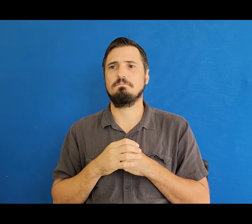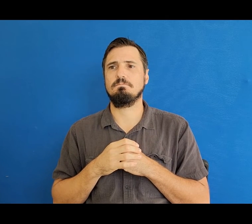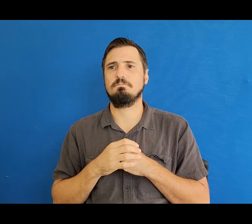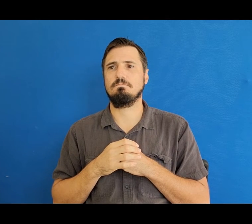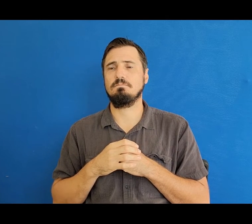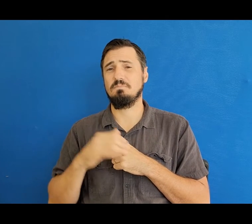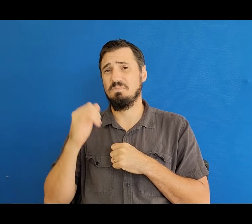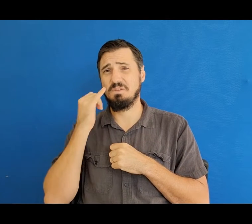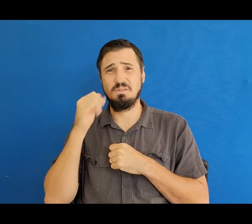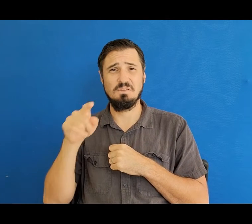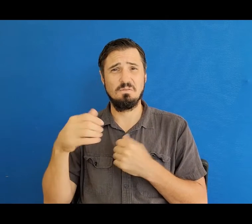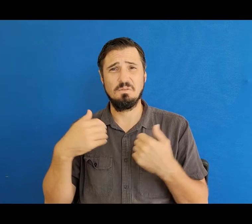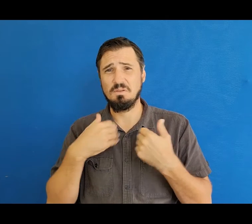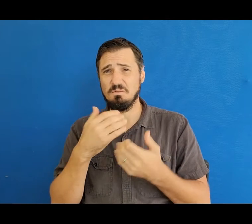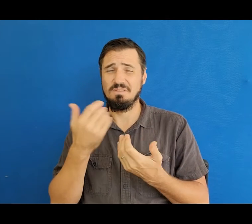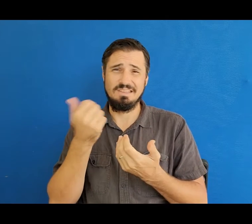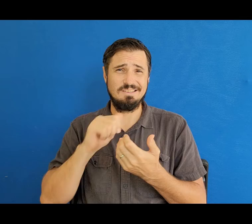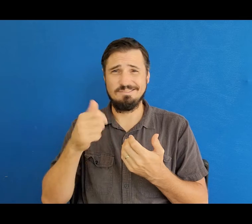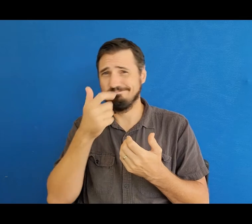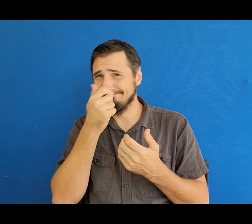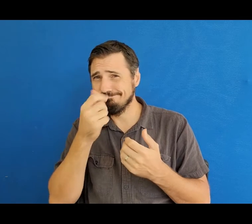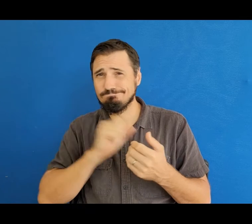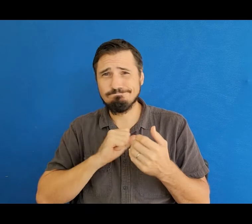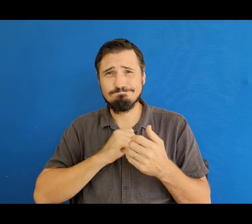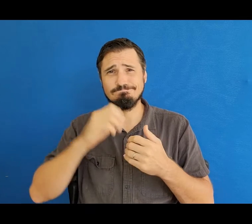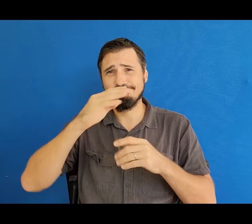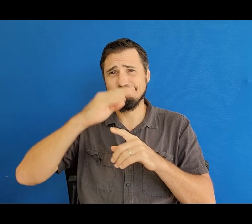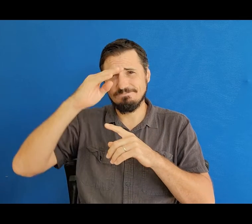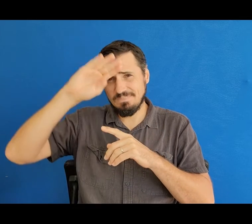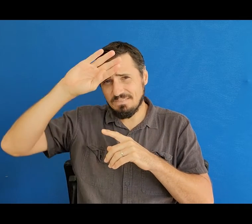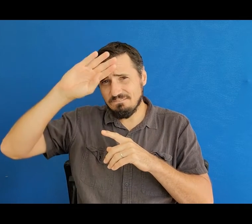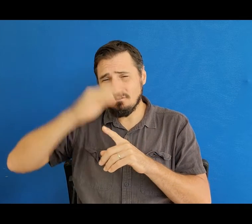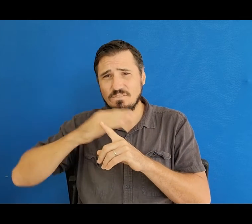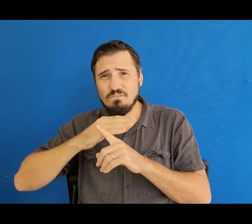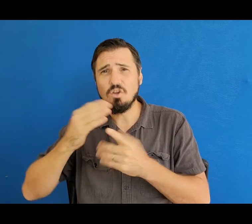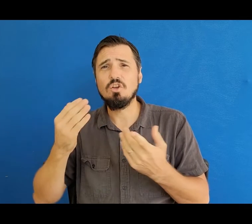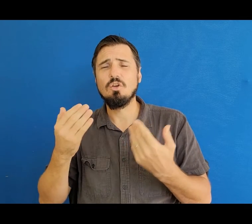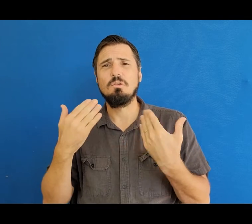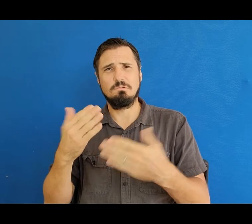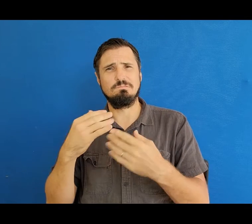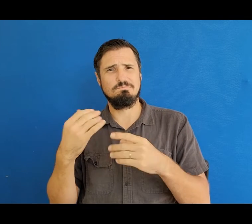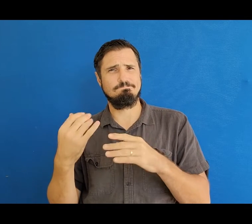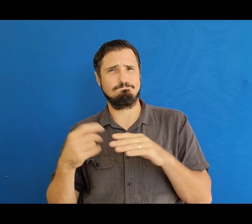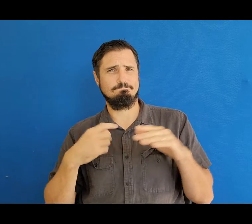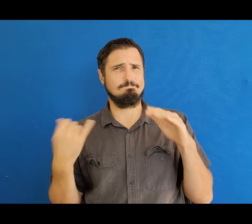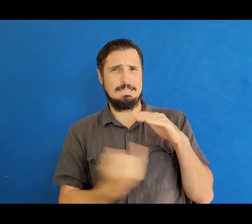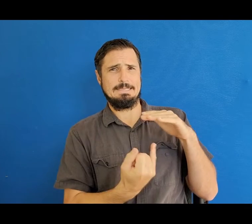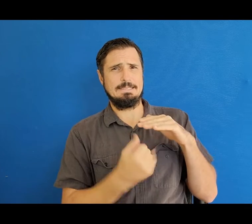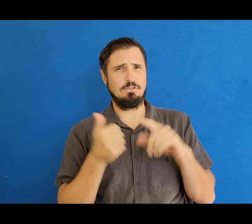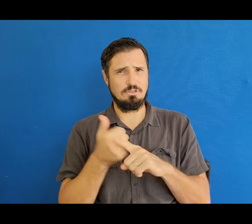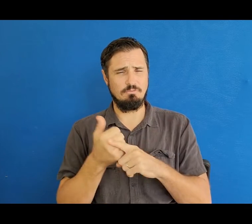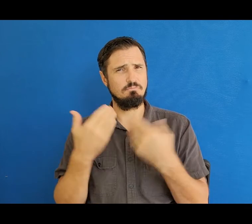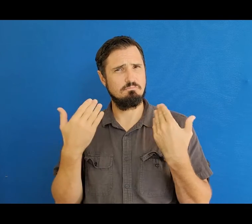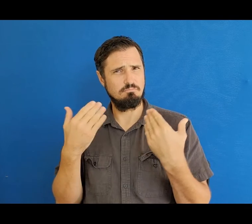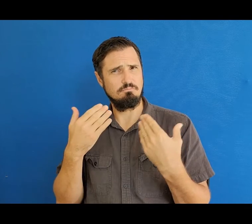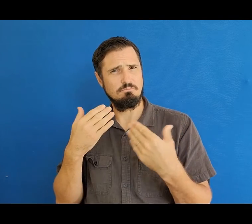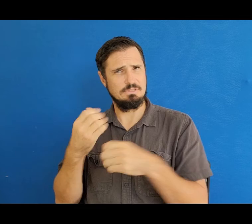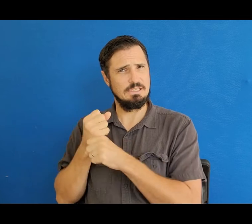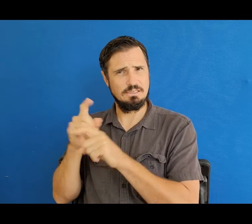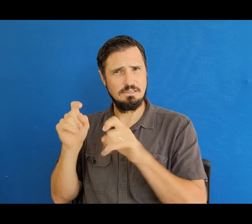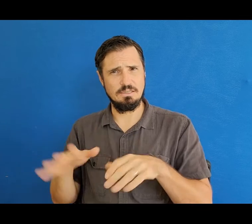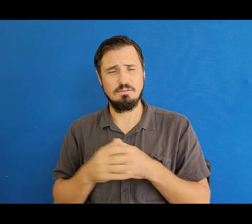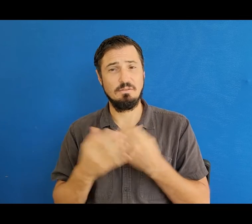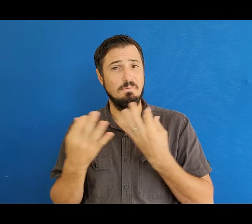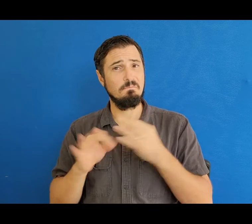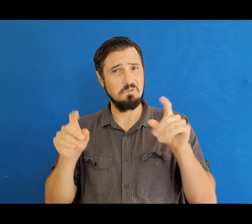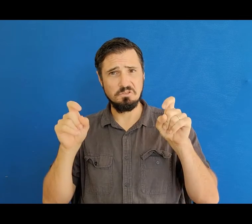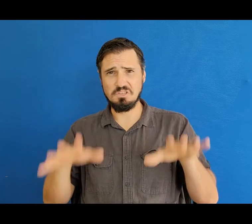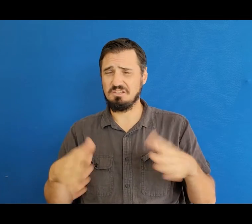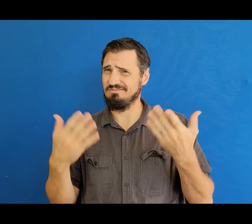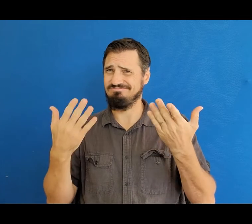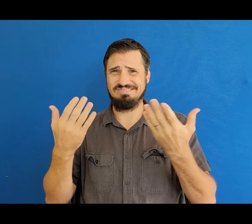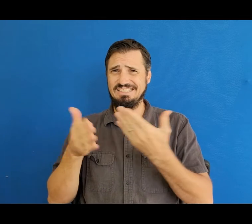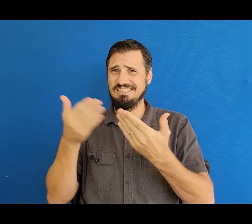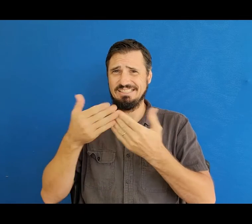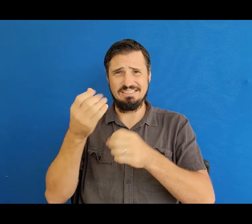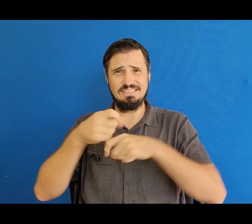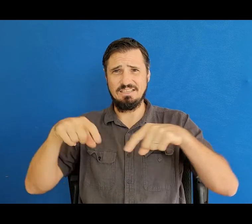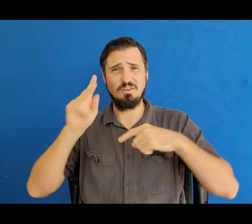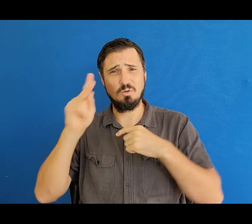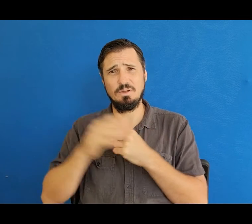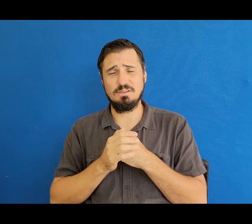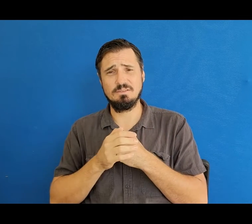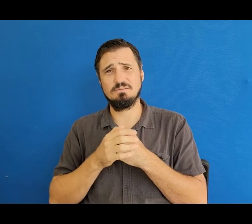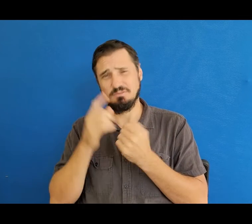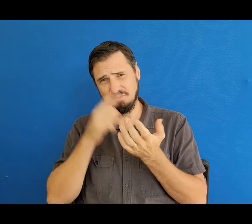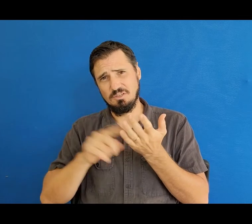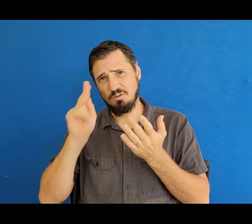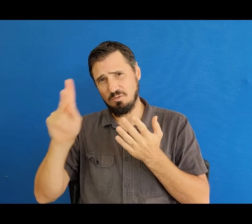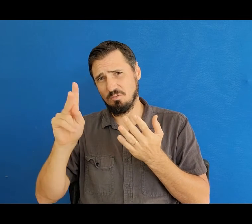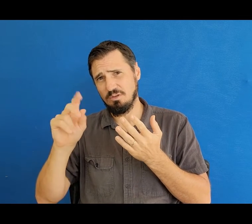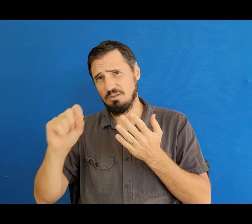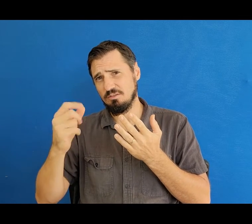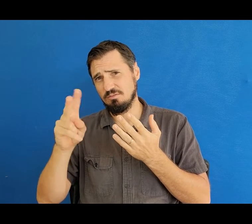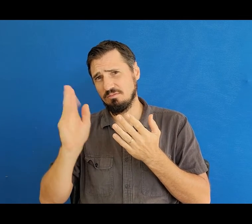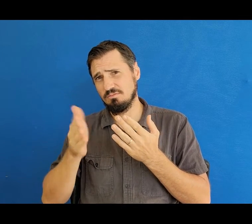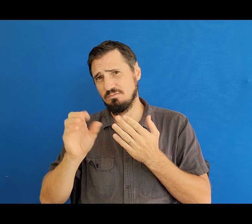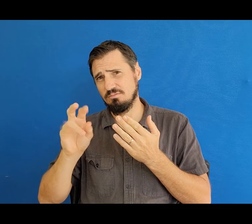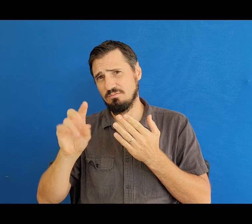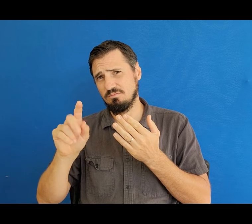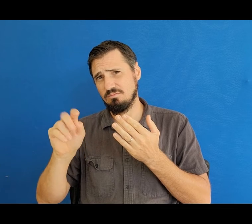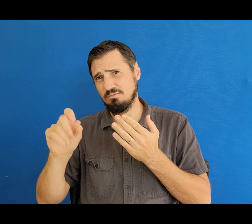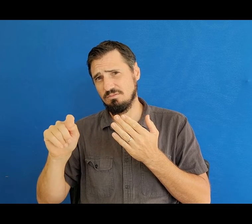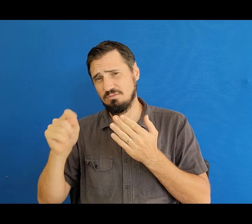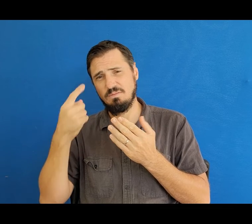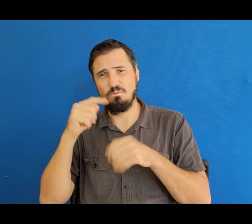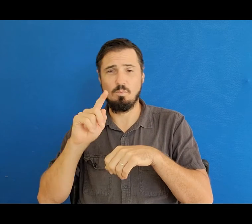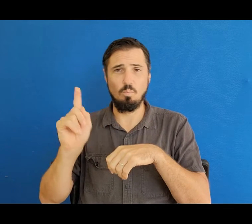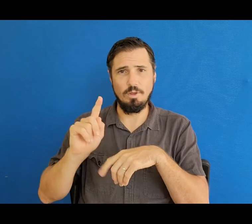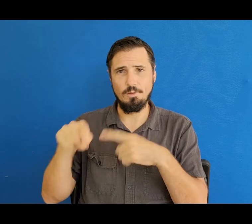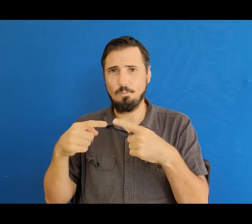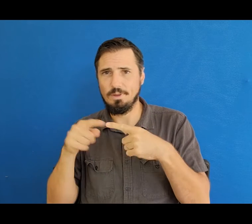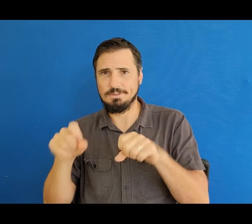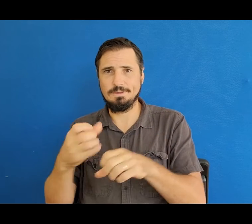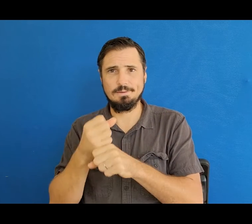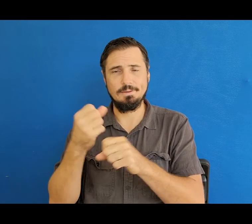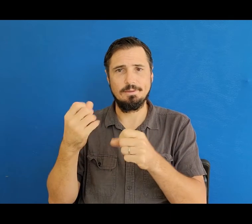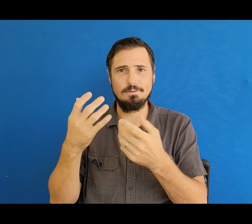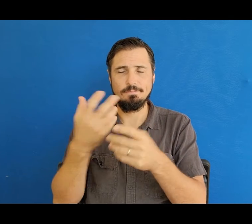If you have any symptoms, please isolate yourself and get tested. Free tests are widely available on Kauai, please visit kauai.gov/covidtest for times and locations